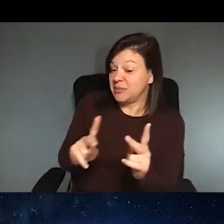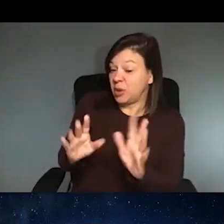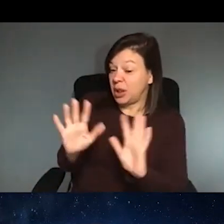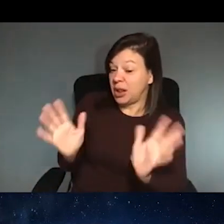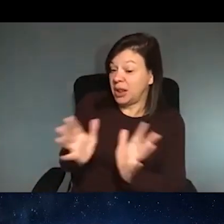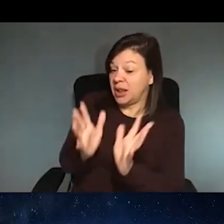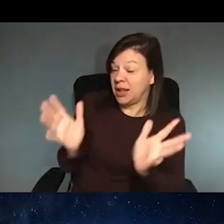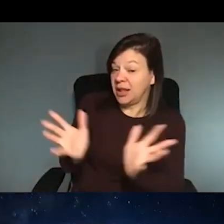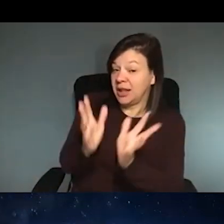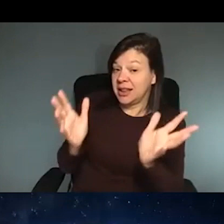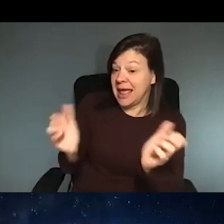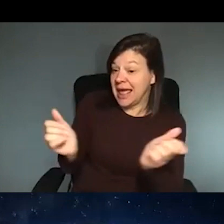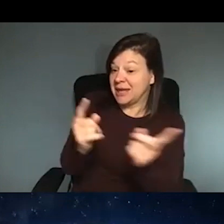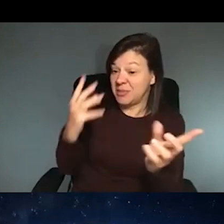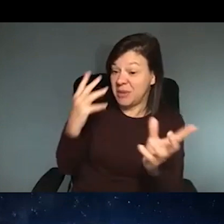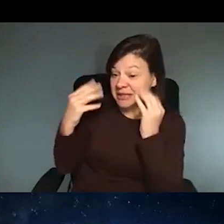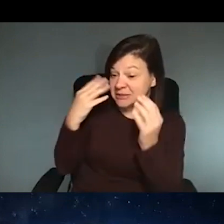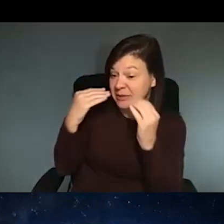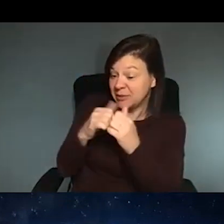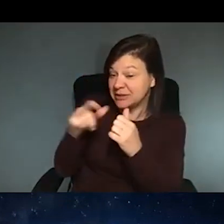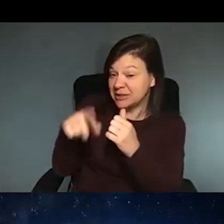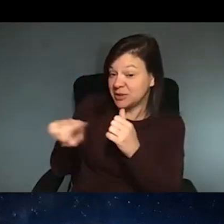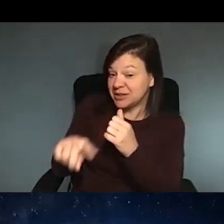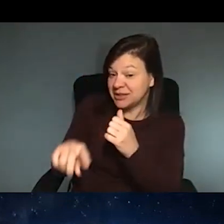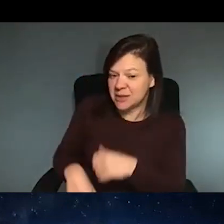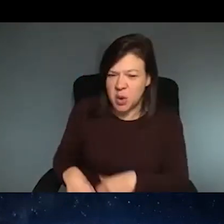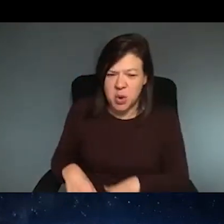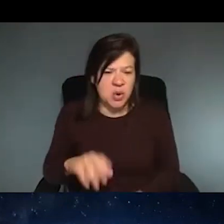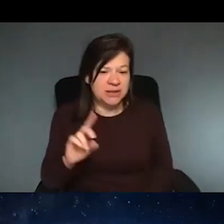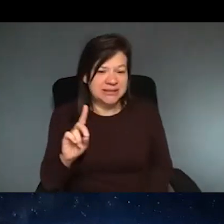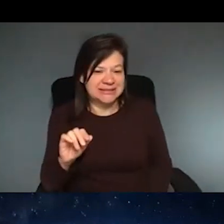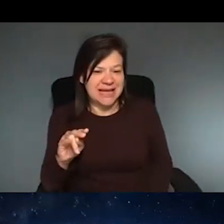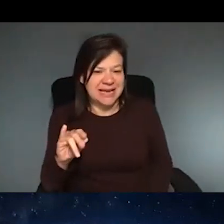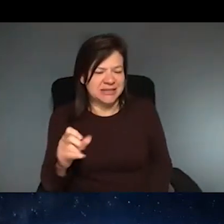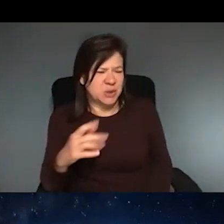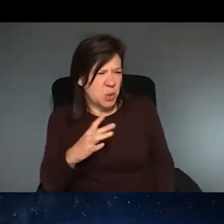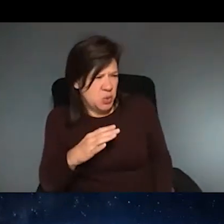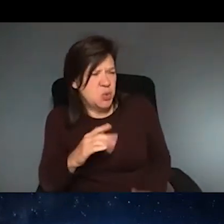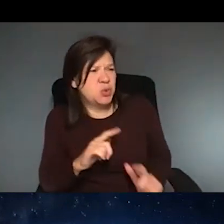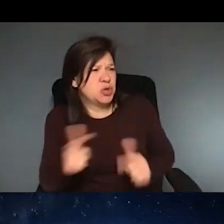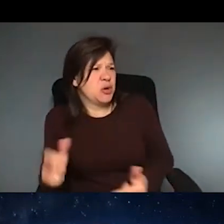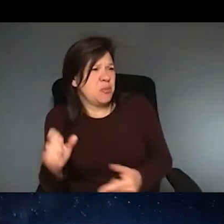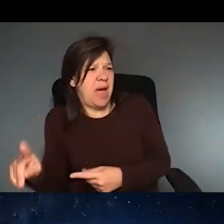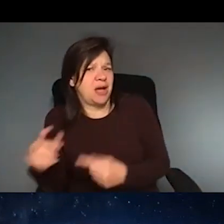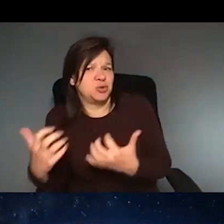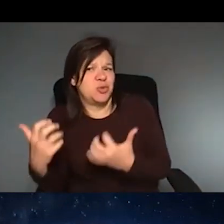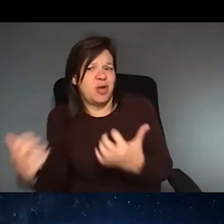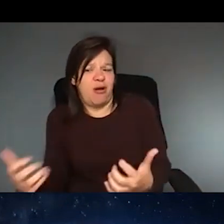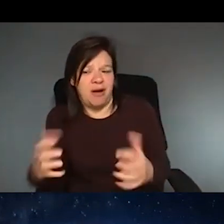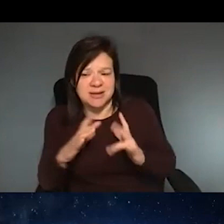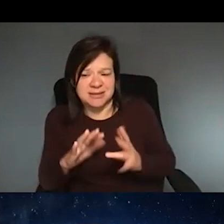IT SOUNDS INTERESTING. TURN THE CARDS THERE CLARE NICELY DONE!